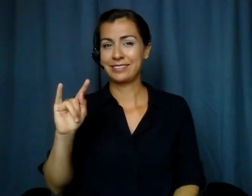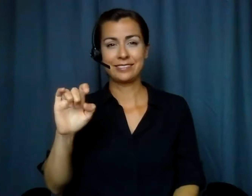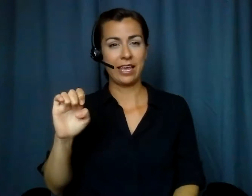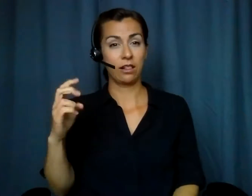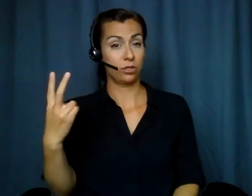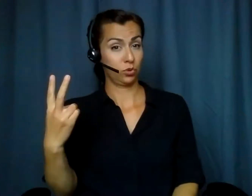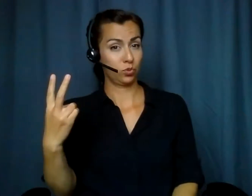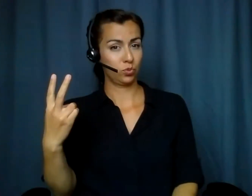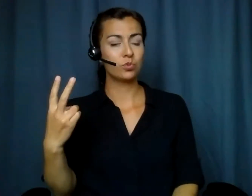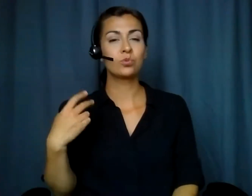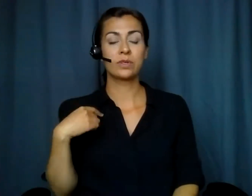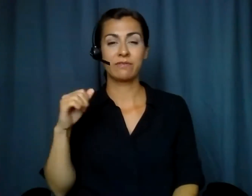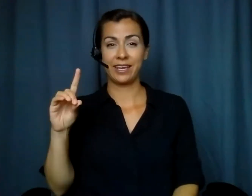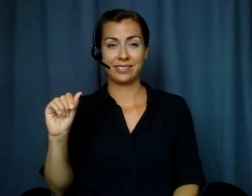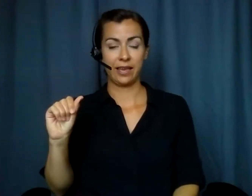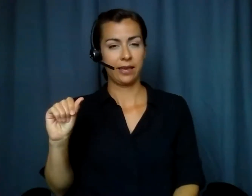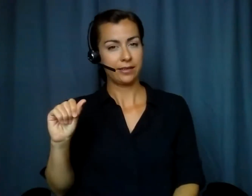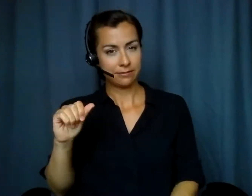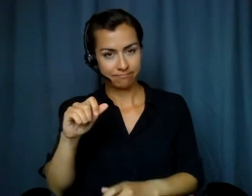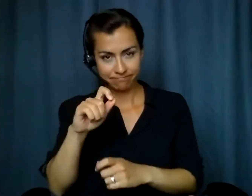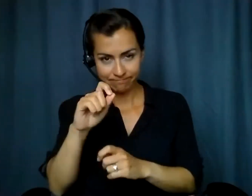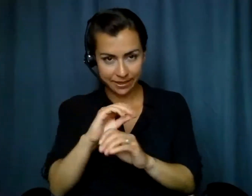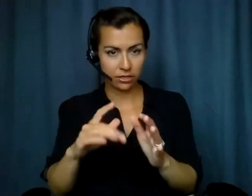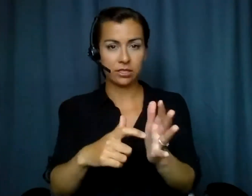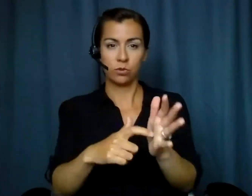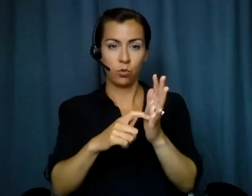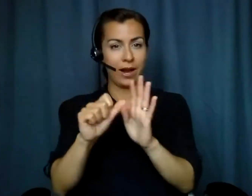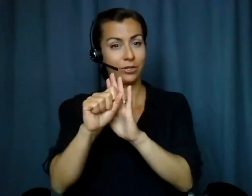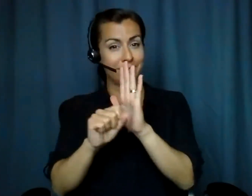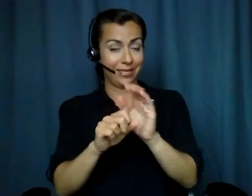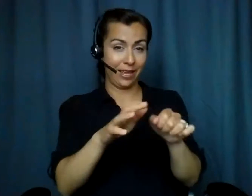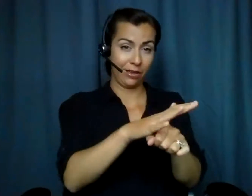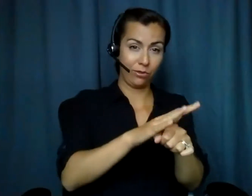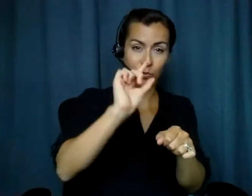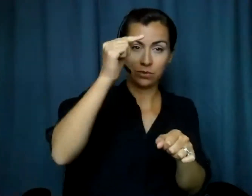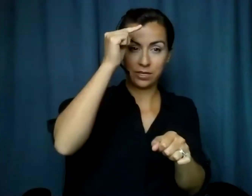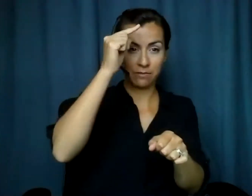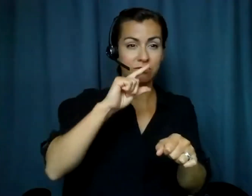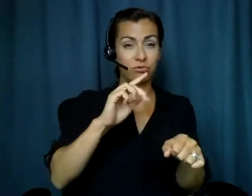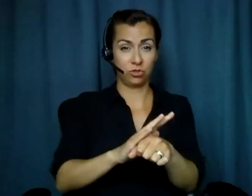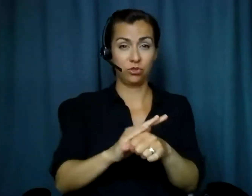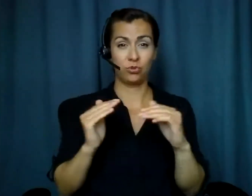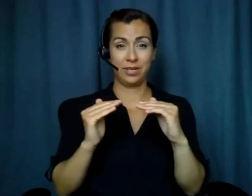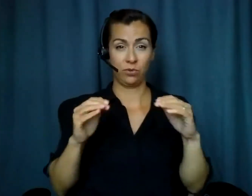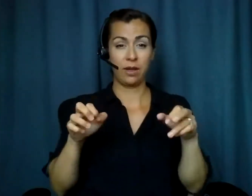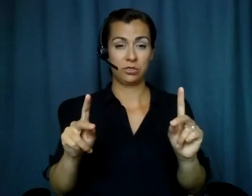Without further ado, it's my pleasure to introduce the moderator for today's roundtable who will introduce herself, each of